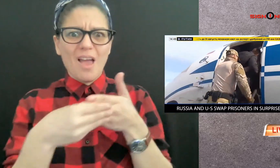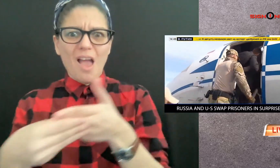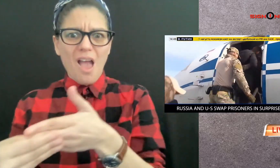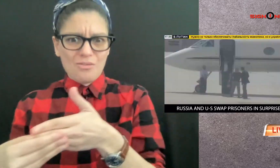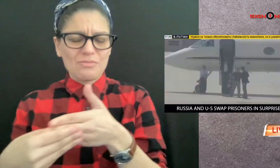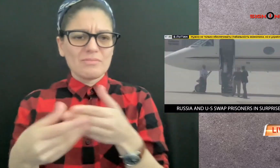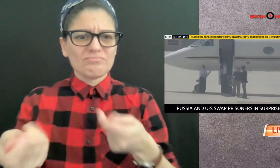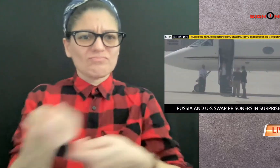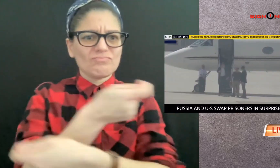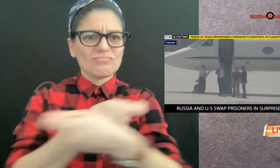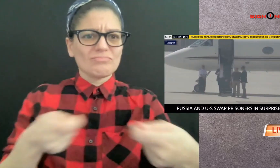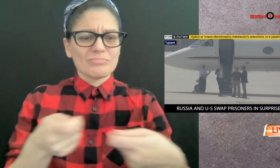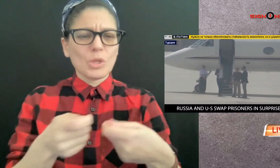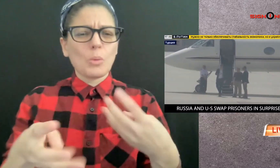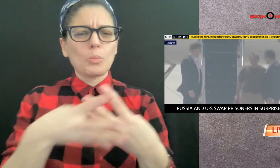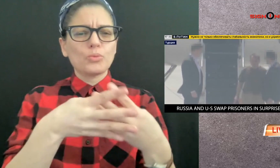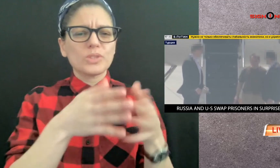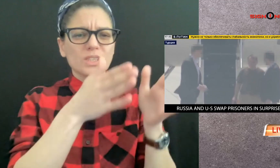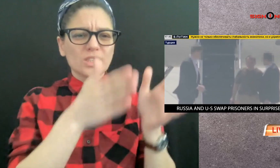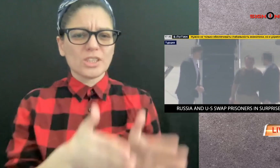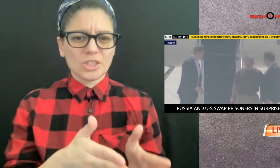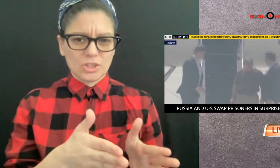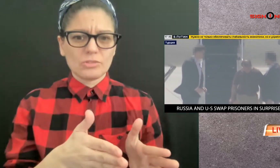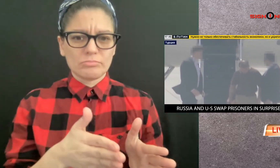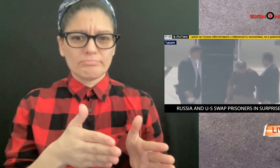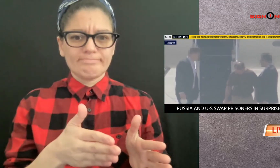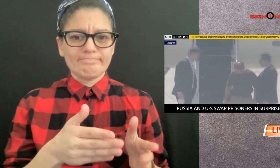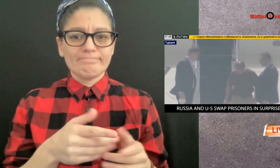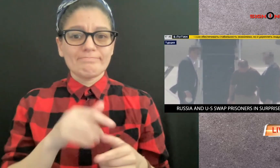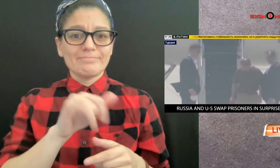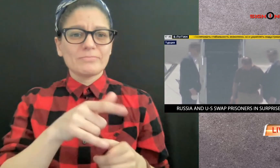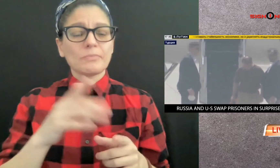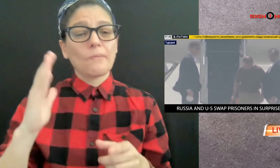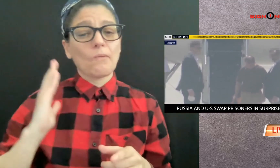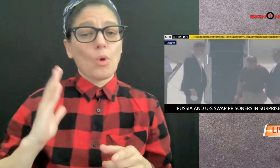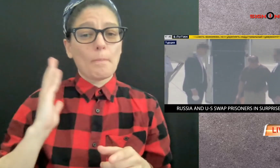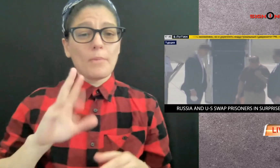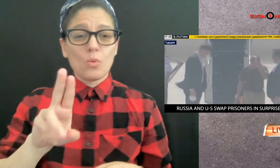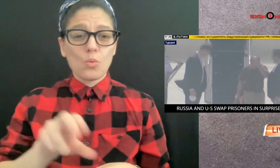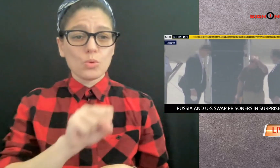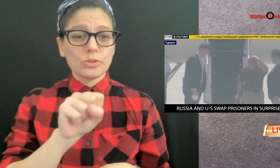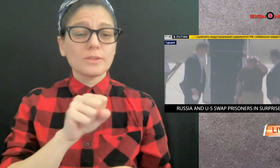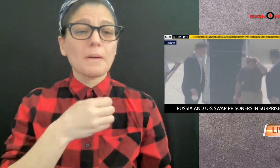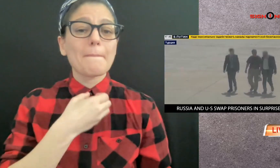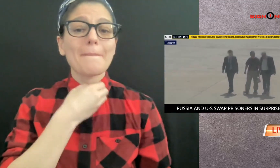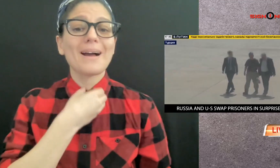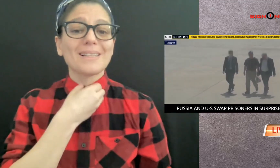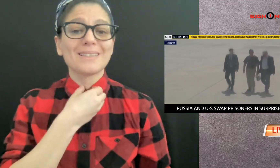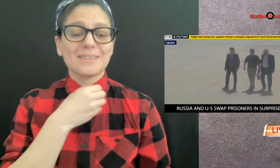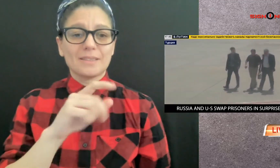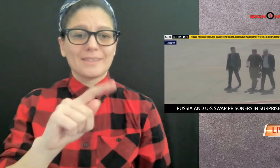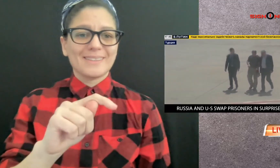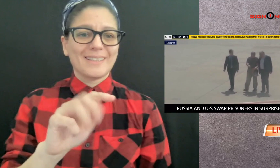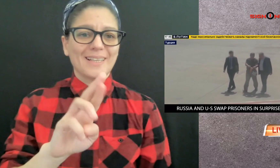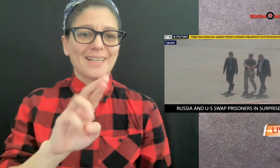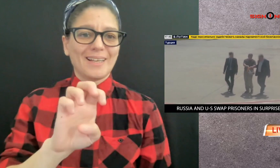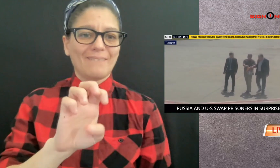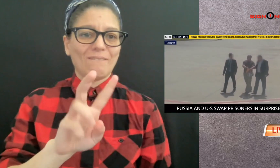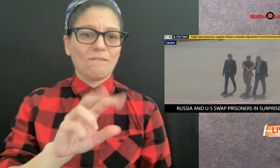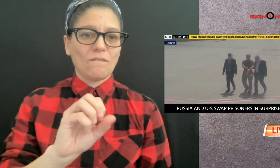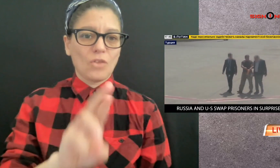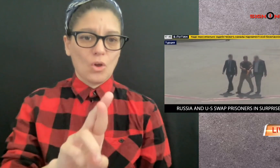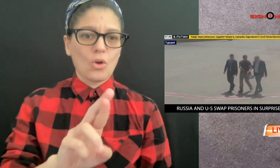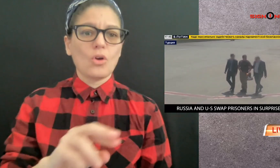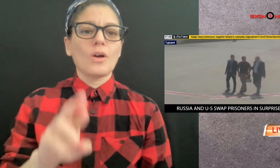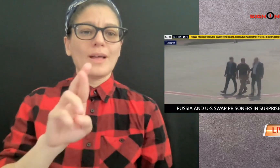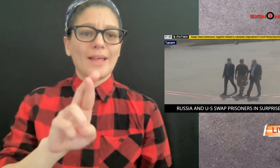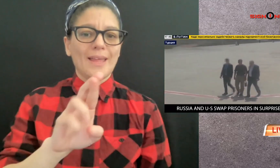so it was a surprise when the two nations conducted a prisoner exchange